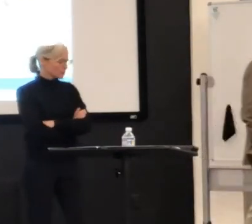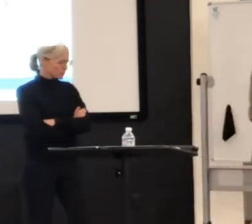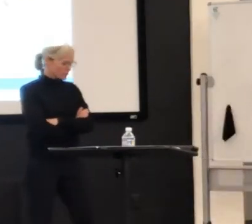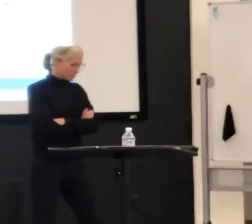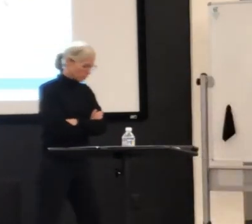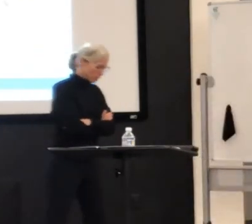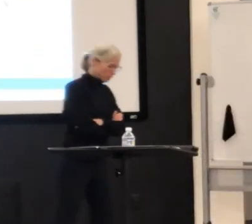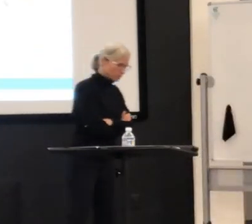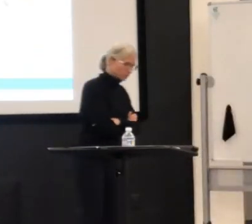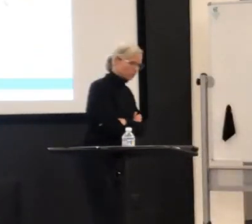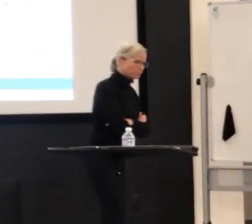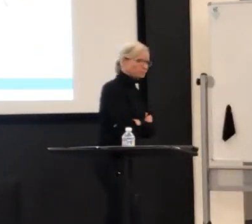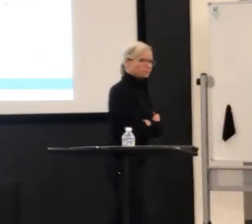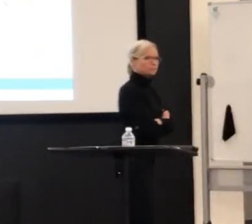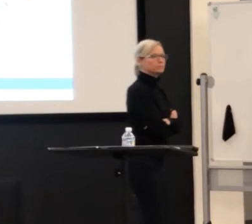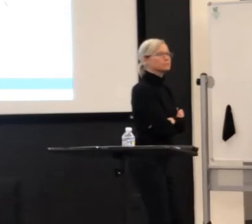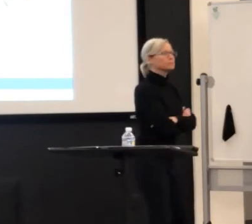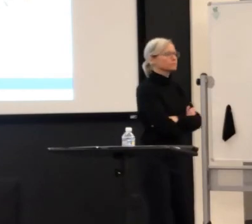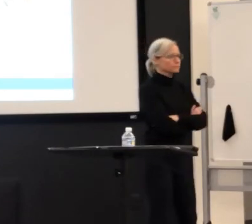[Robert] Thank you very much, President, for that.